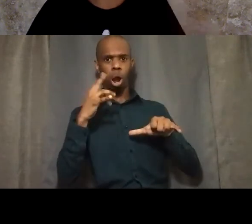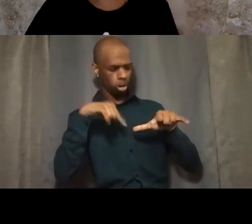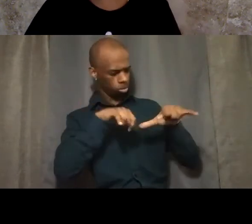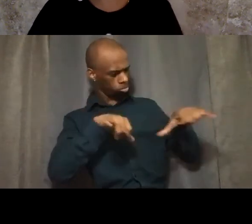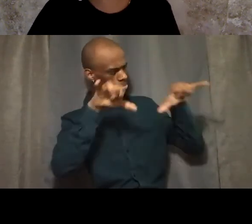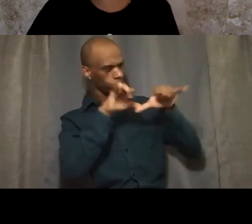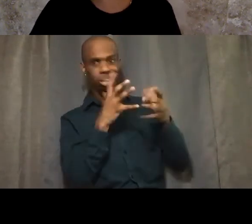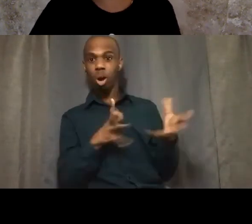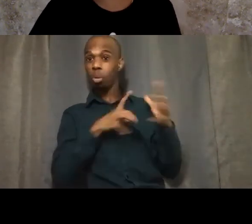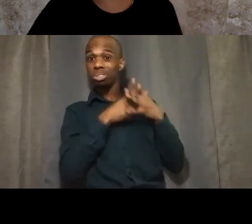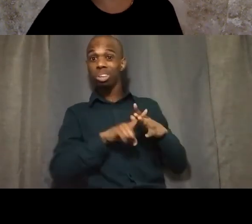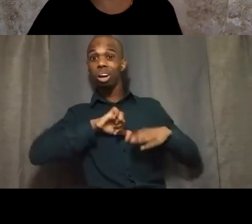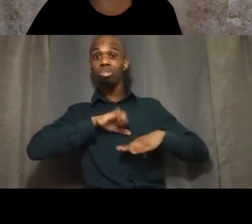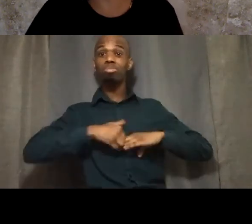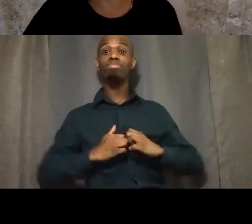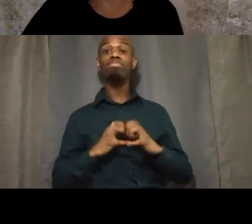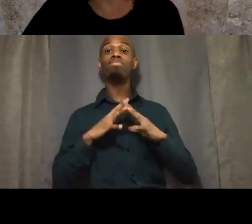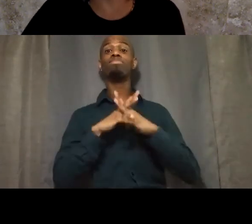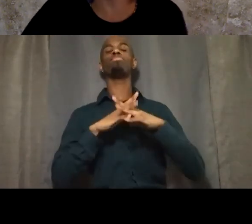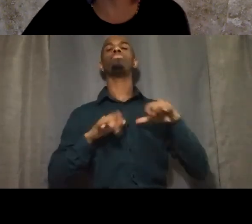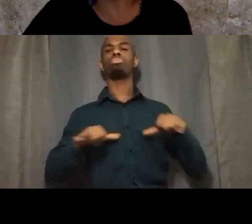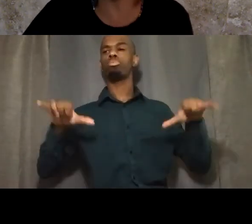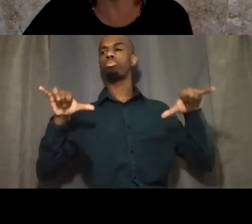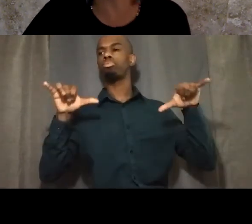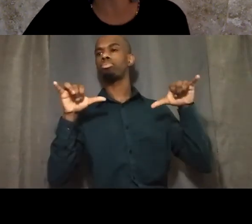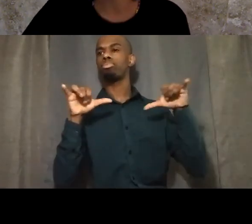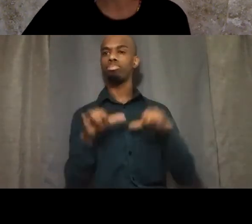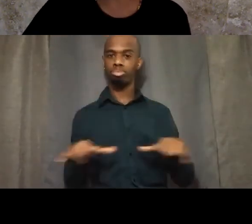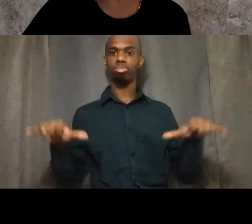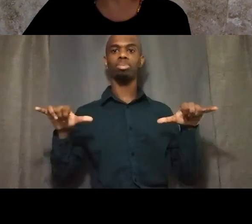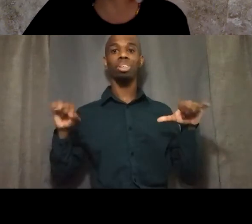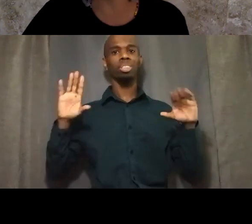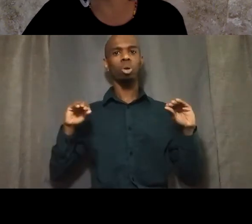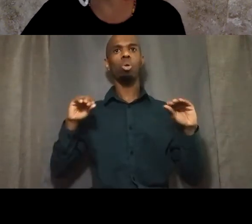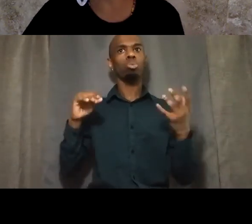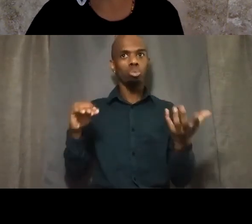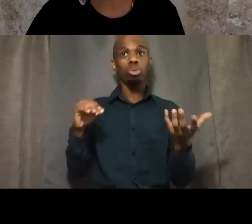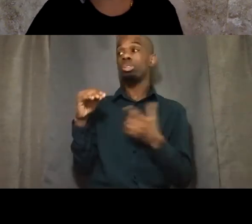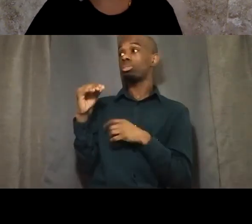Over the course of the last year or more than a year, 14 months, since the pandemic, right.